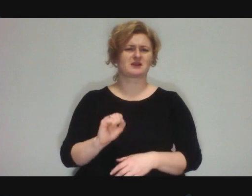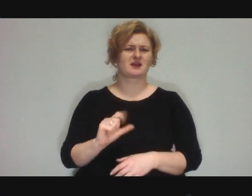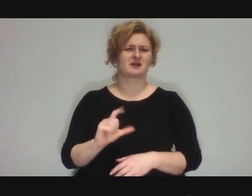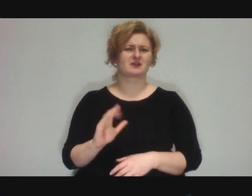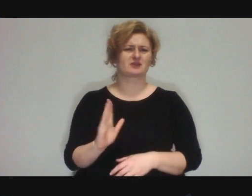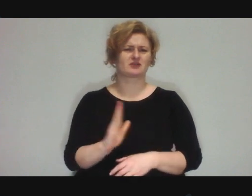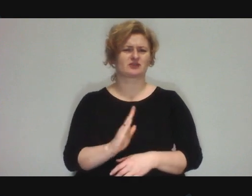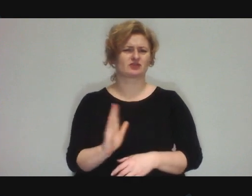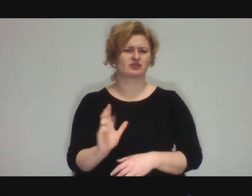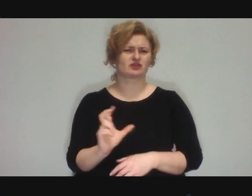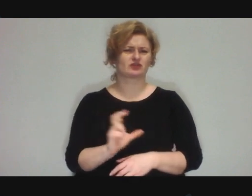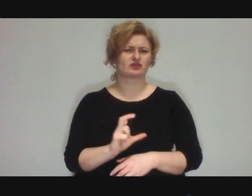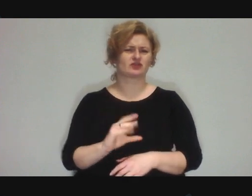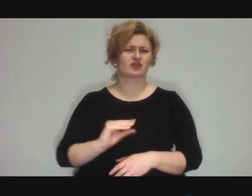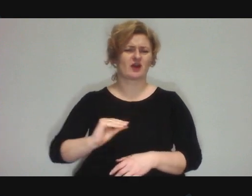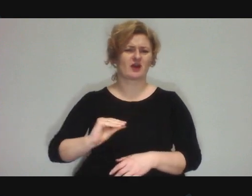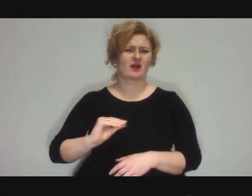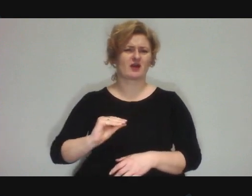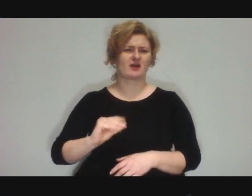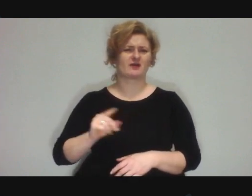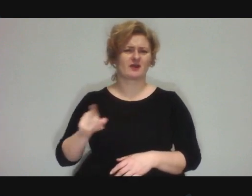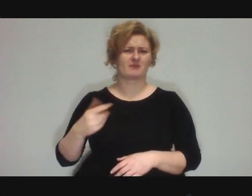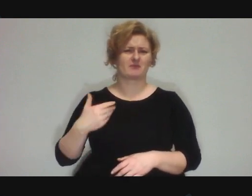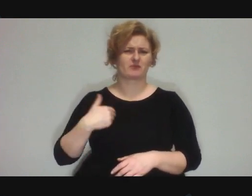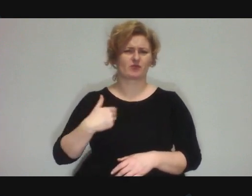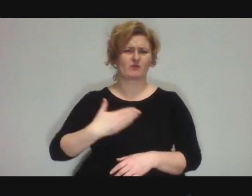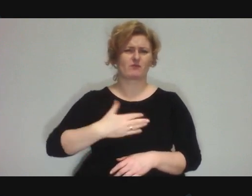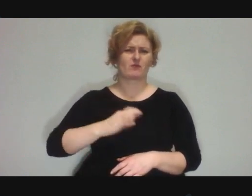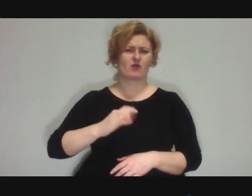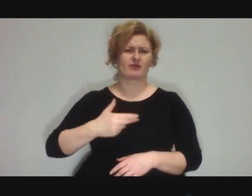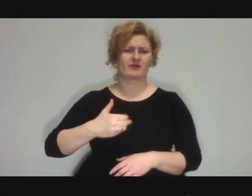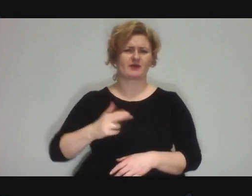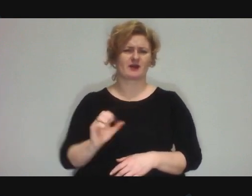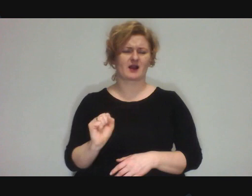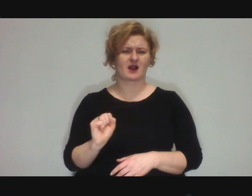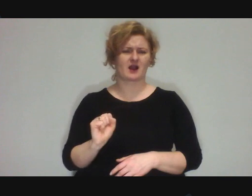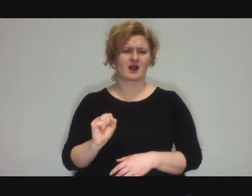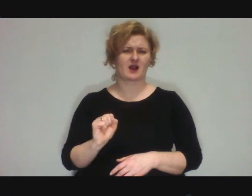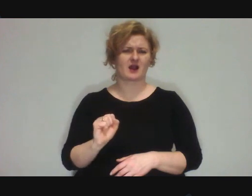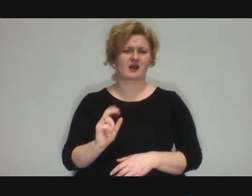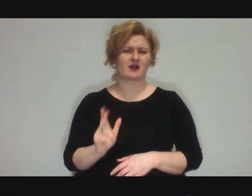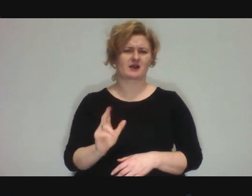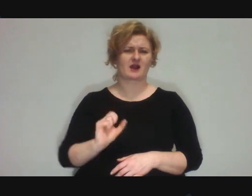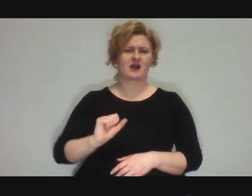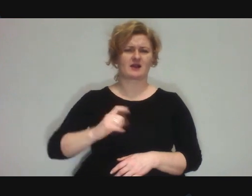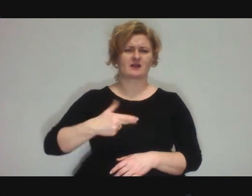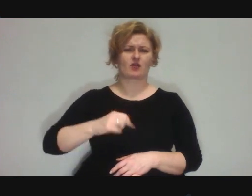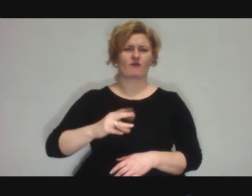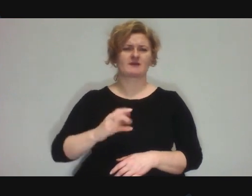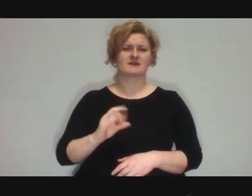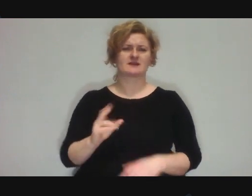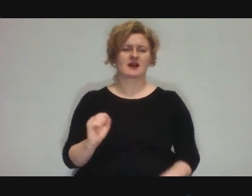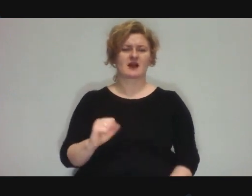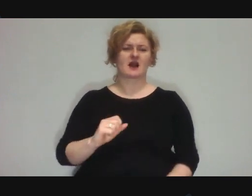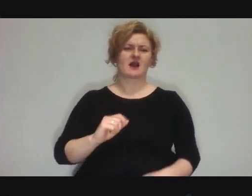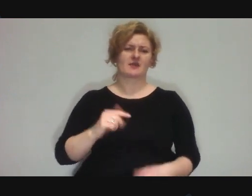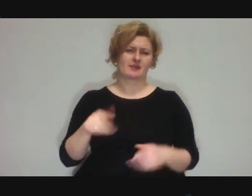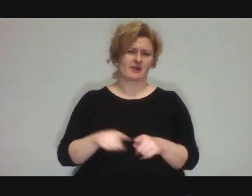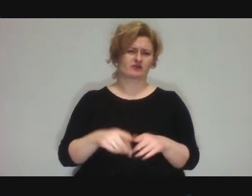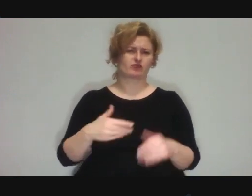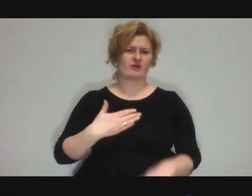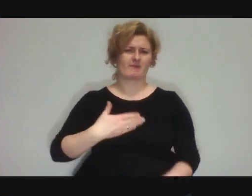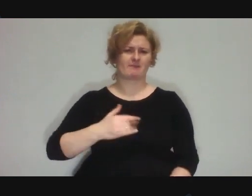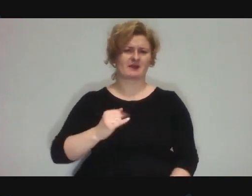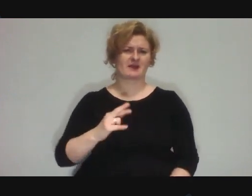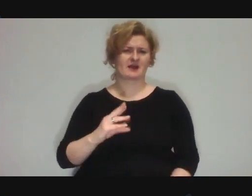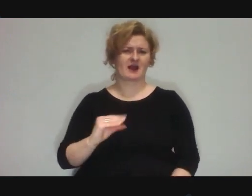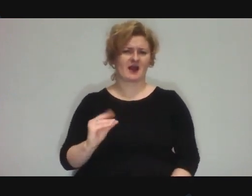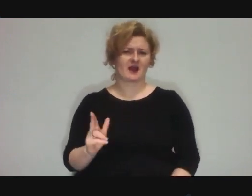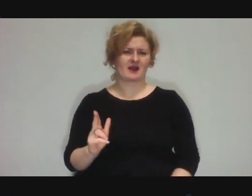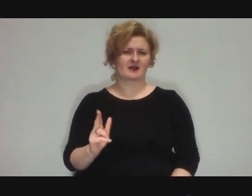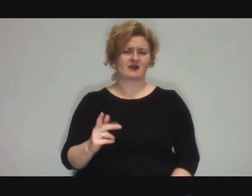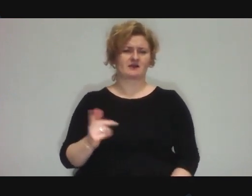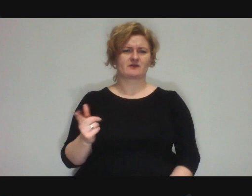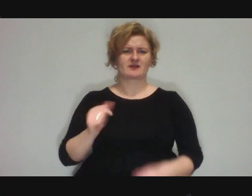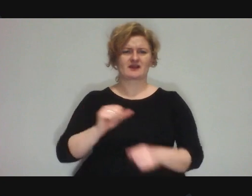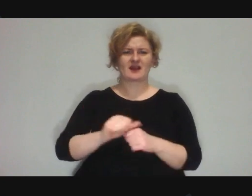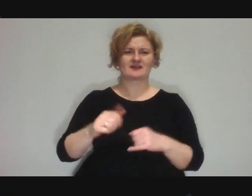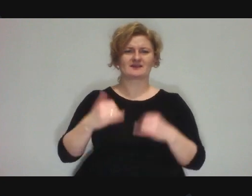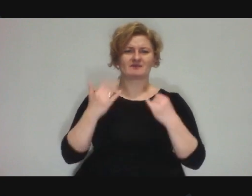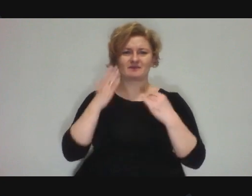Because I think Monika Kalinowska, Mirek Urban were working with them. It's just such situations that you know there's somewhere completely different,